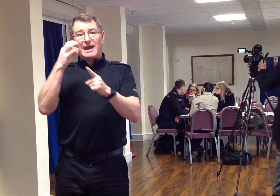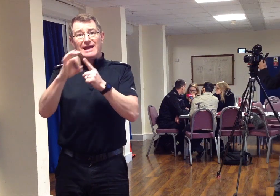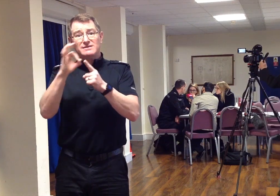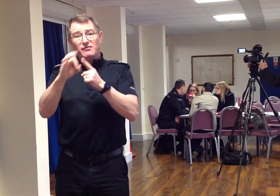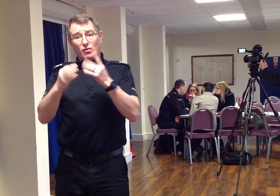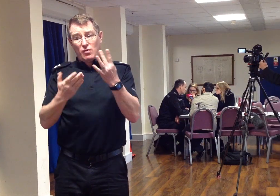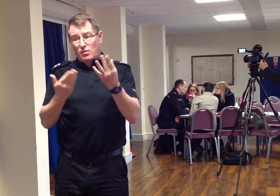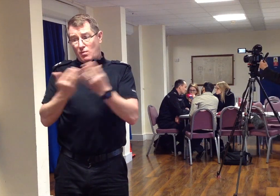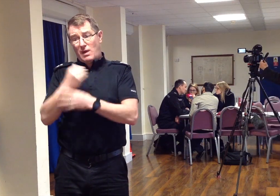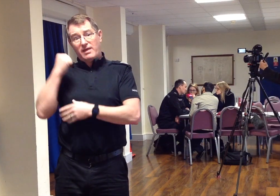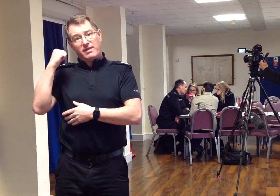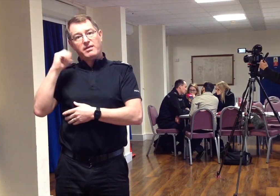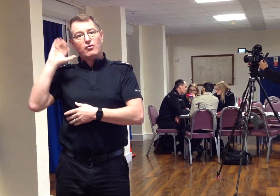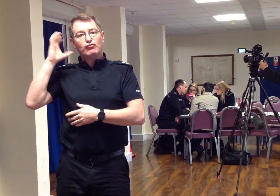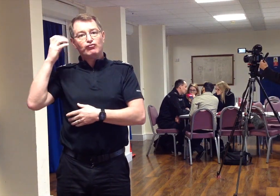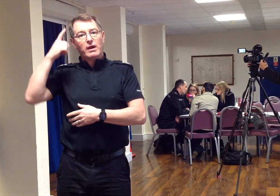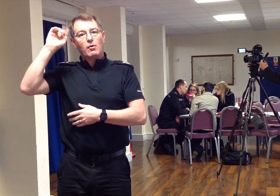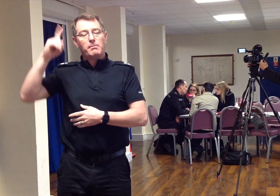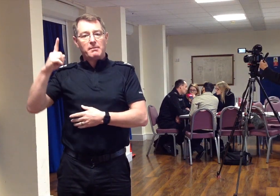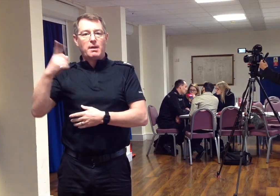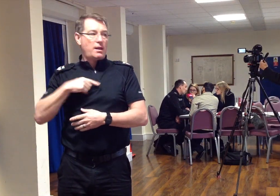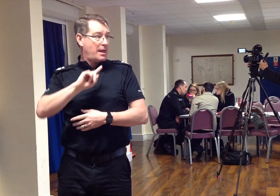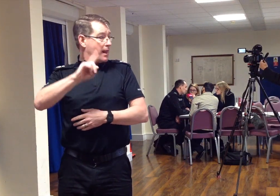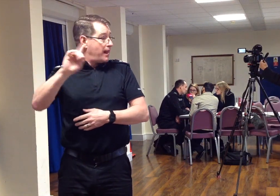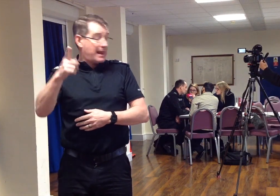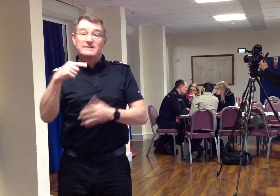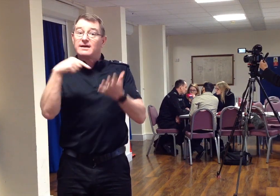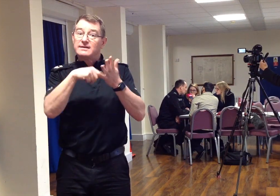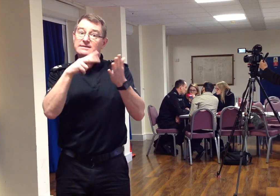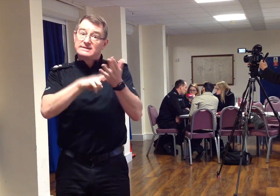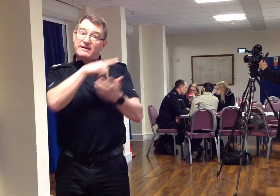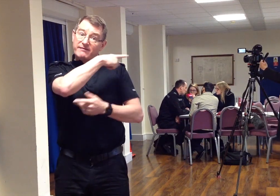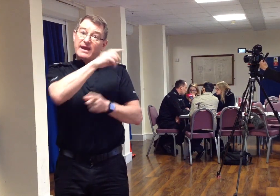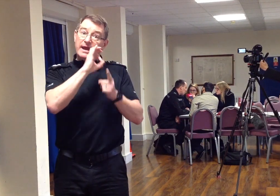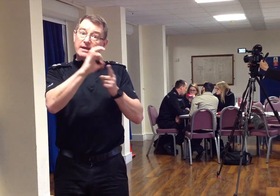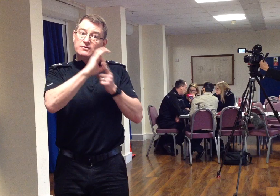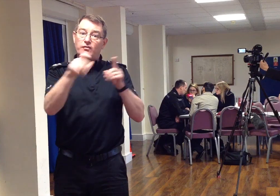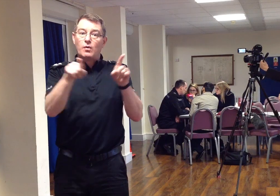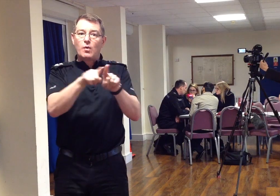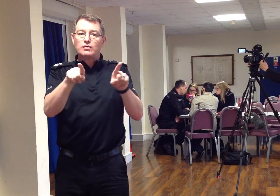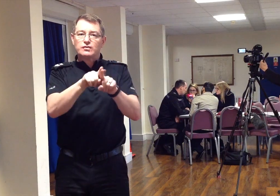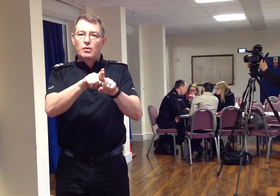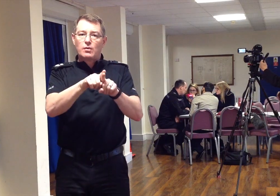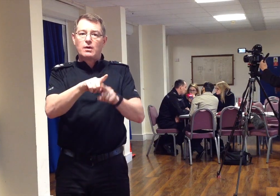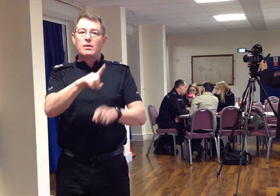He's being interviewed for the radio and later for television